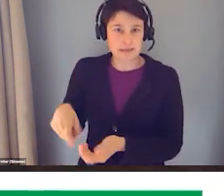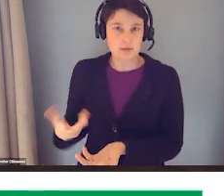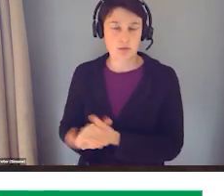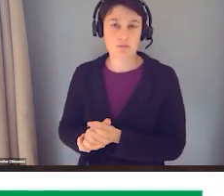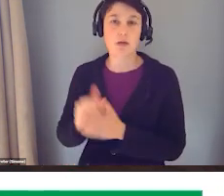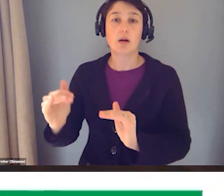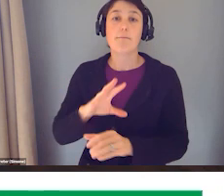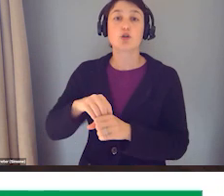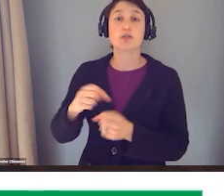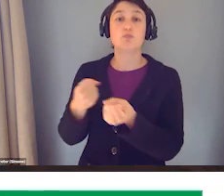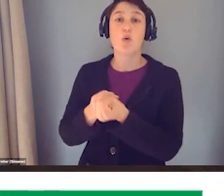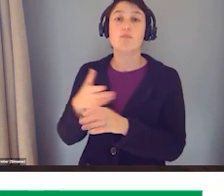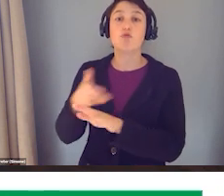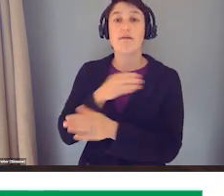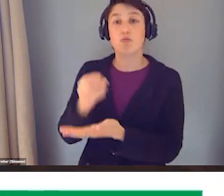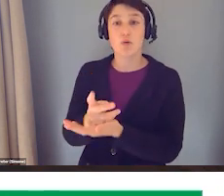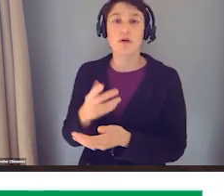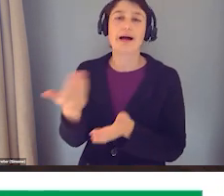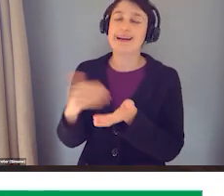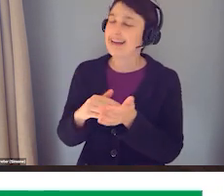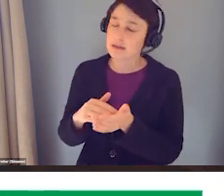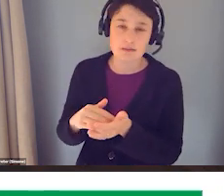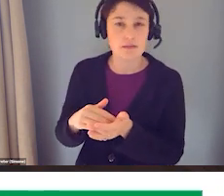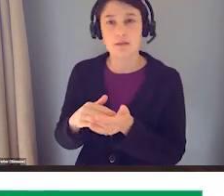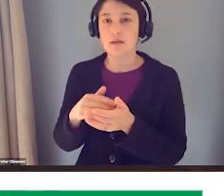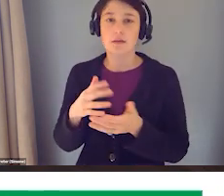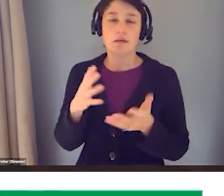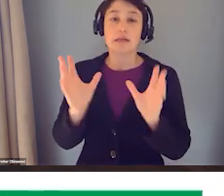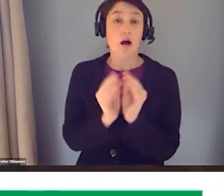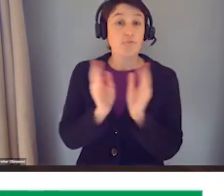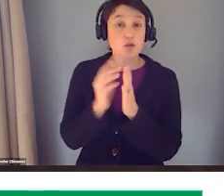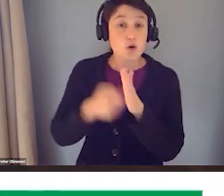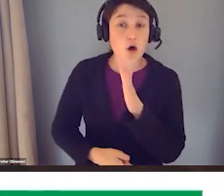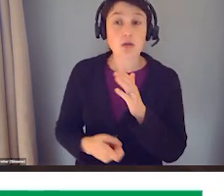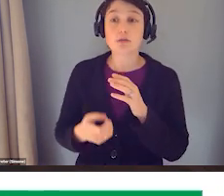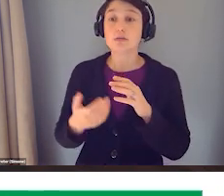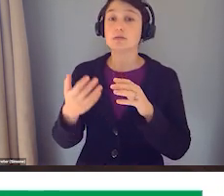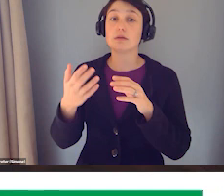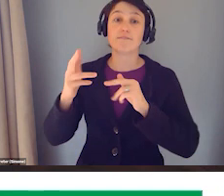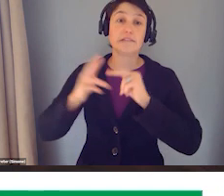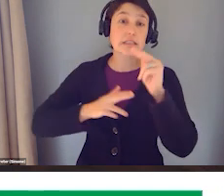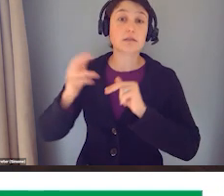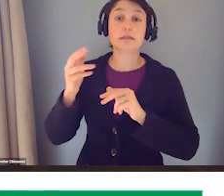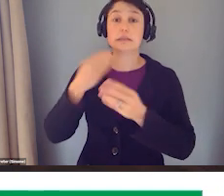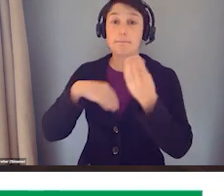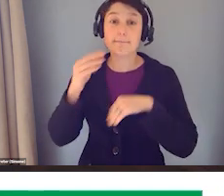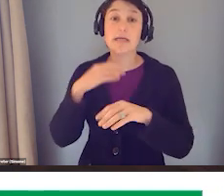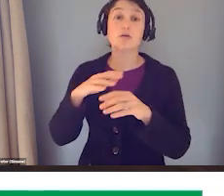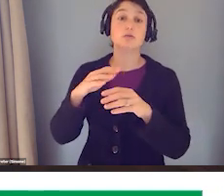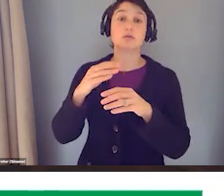Again, conference costs, facilities, meals, refreshments, transportation, all of these things that go along with participant support, please,